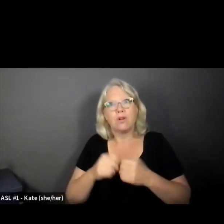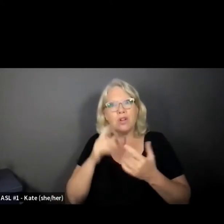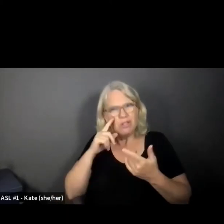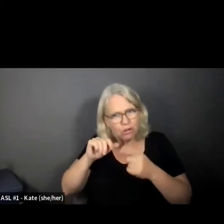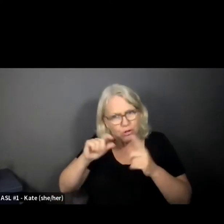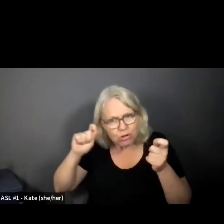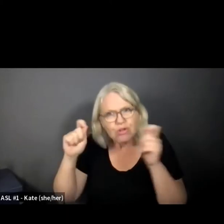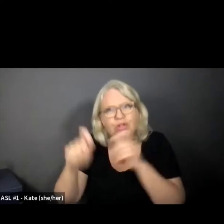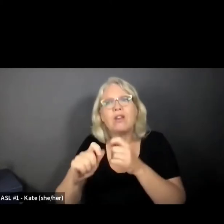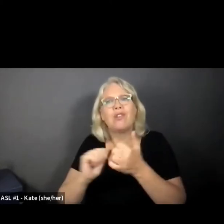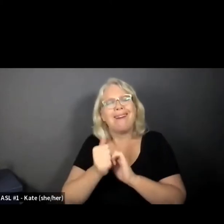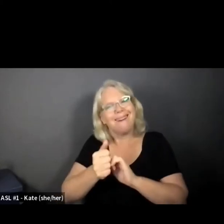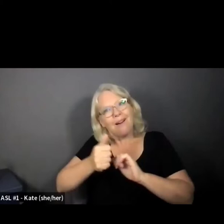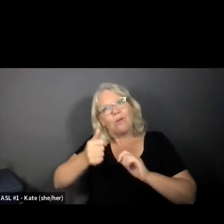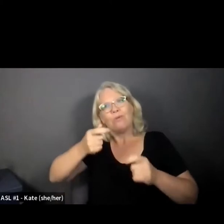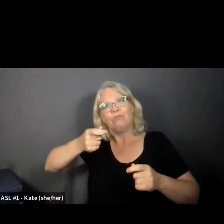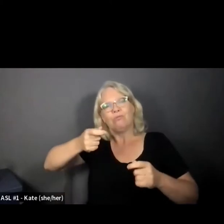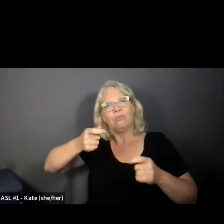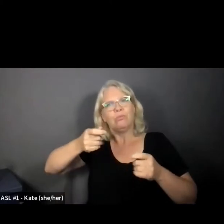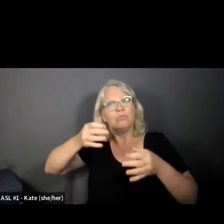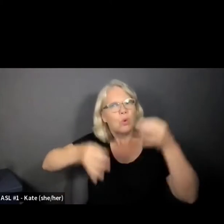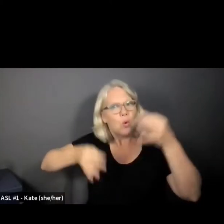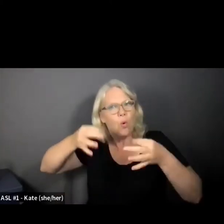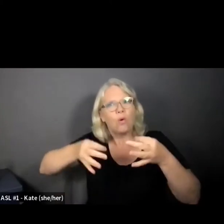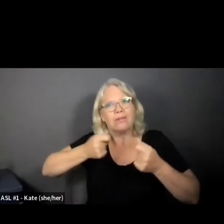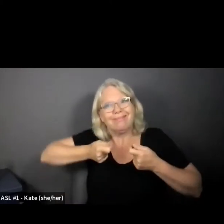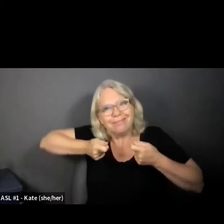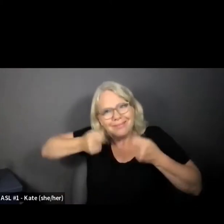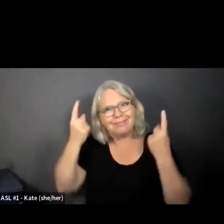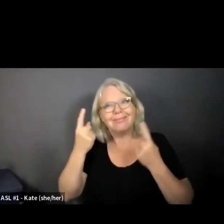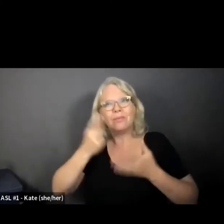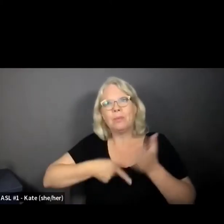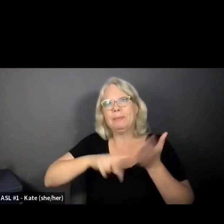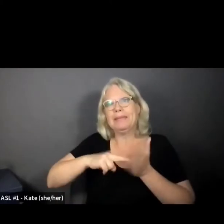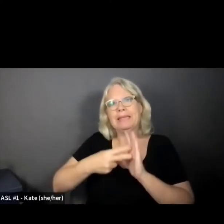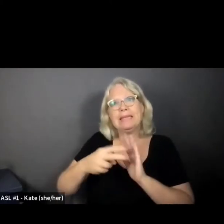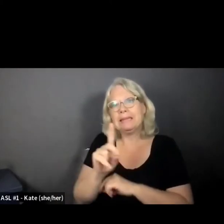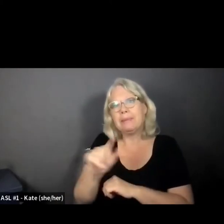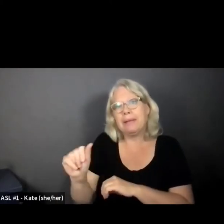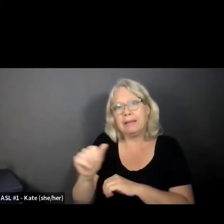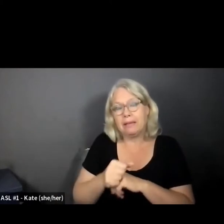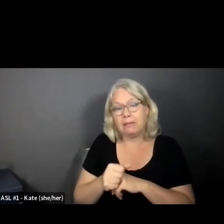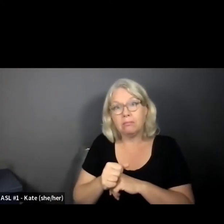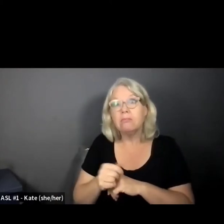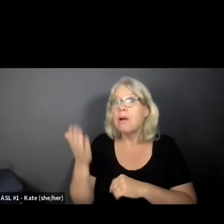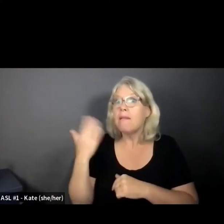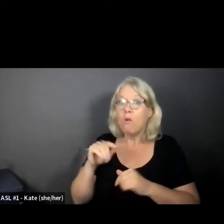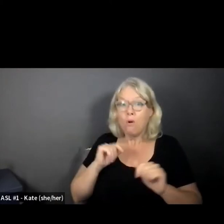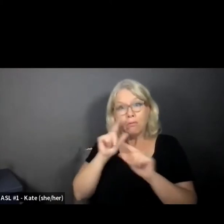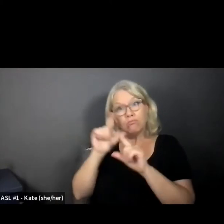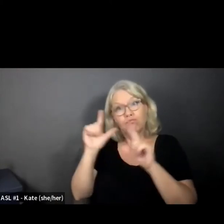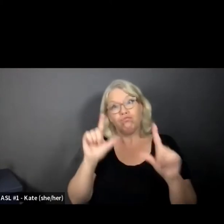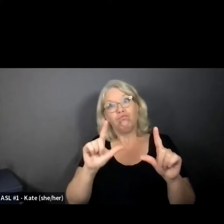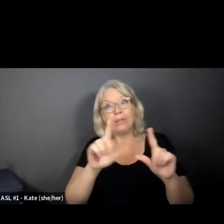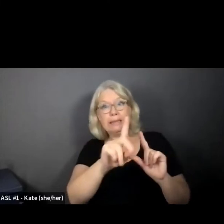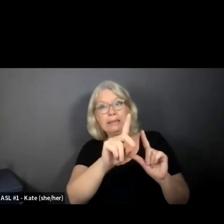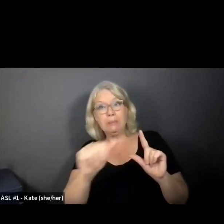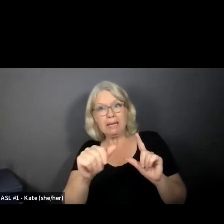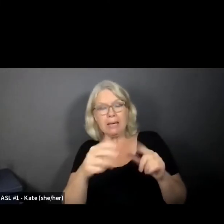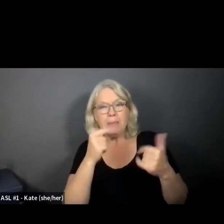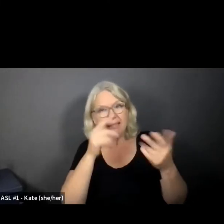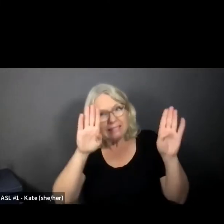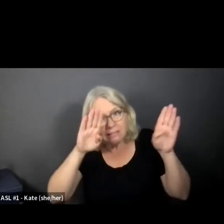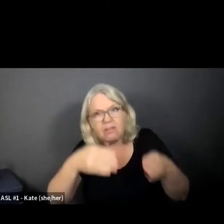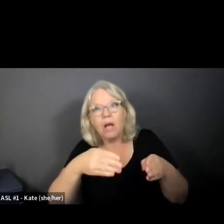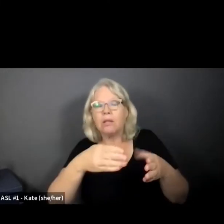IT STARTED THAT SHIFT FROM VIEWING DISABILITY AS A MEDICAL REHABILITATION MODEL THAT FIXATES